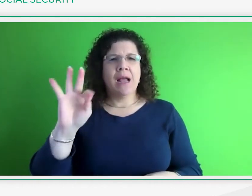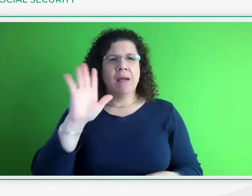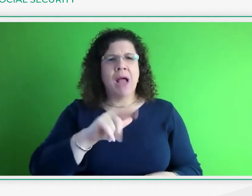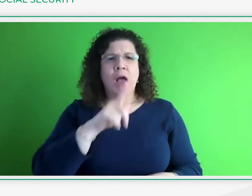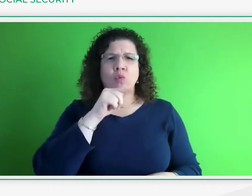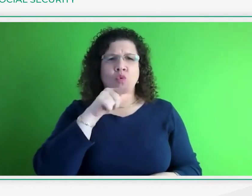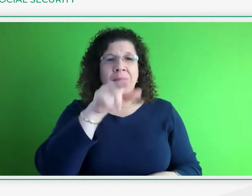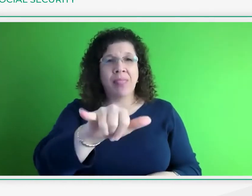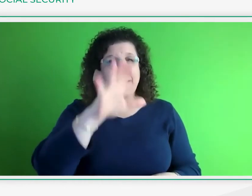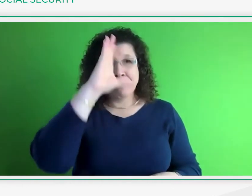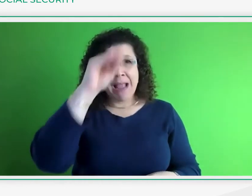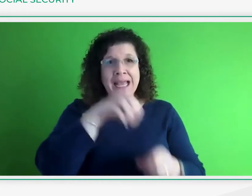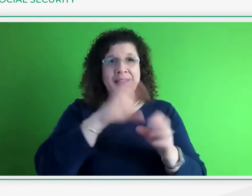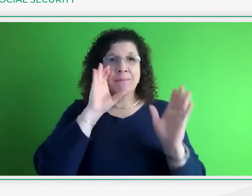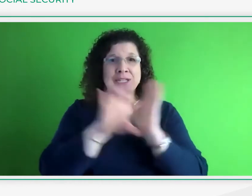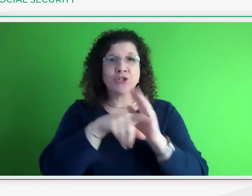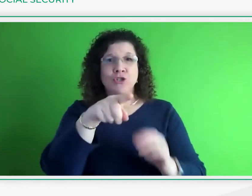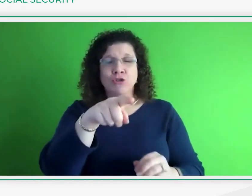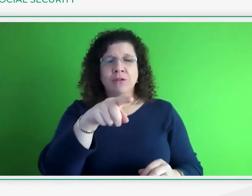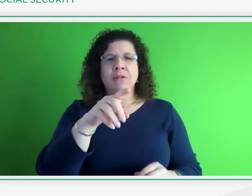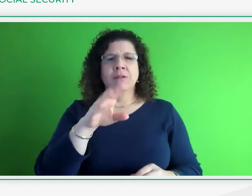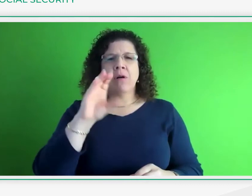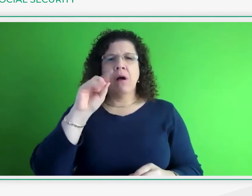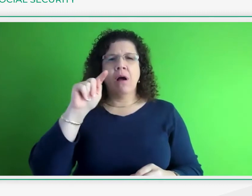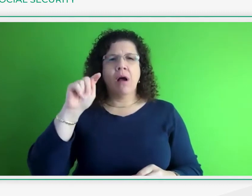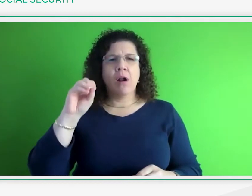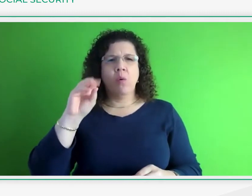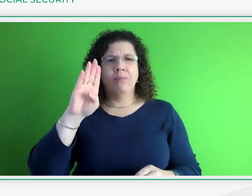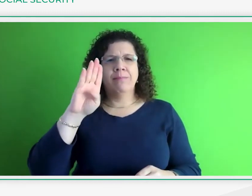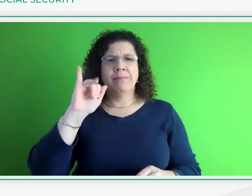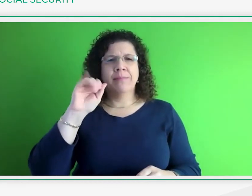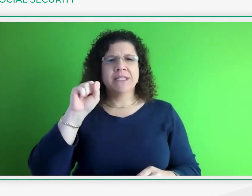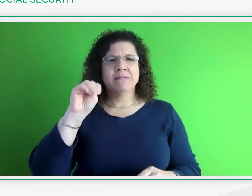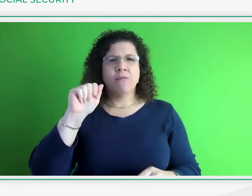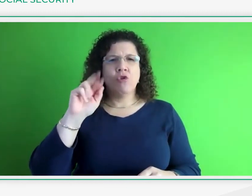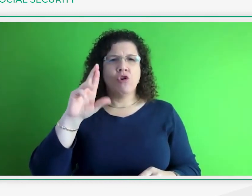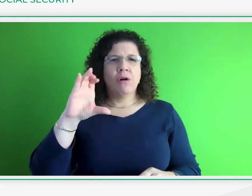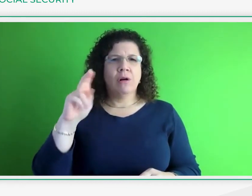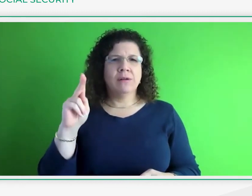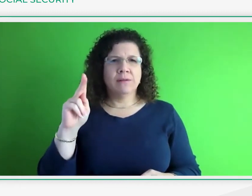That gentleman in the picture that you see there,